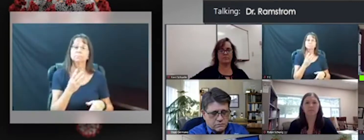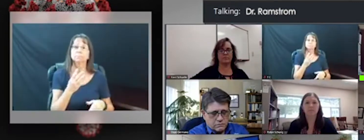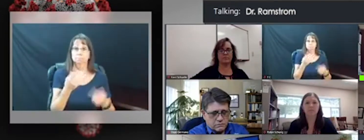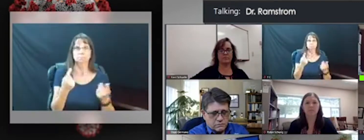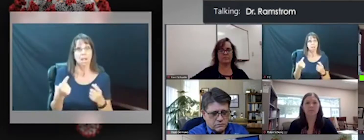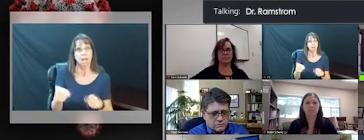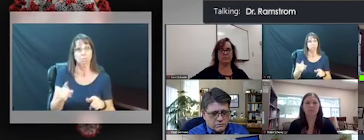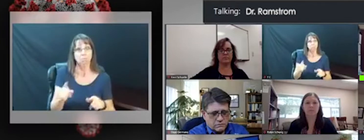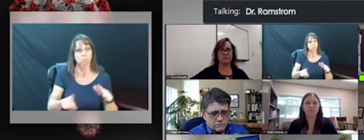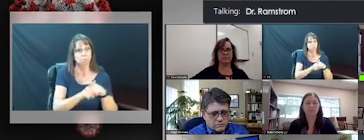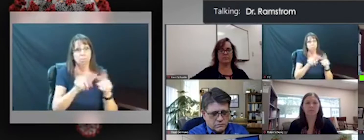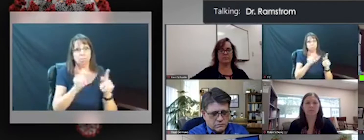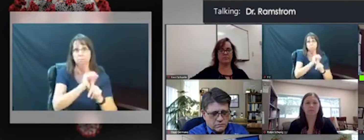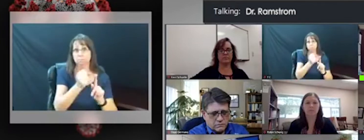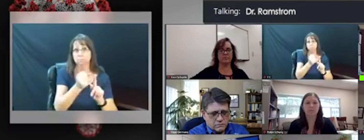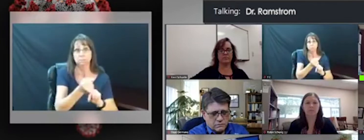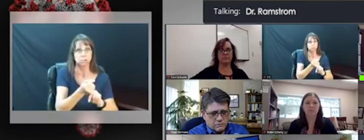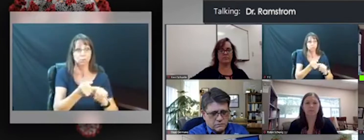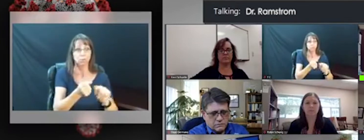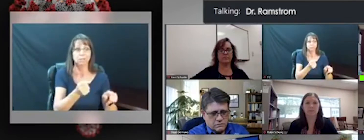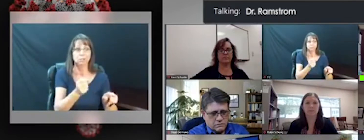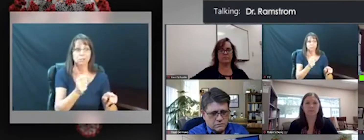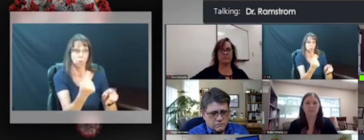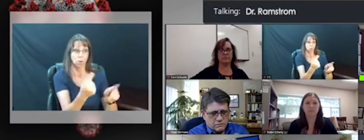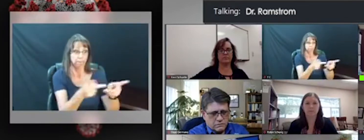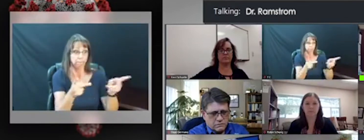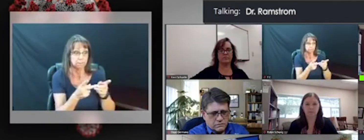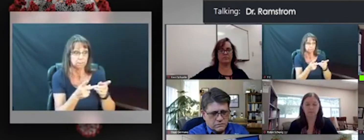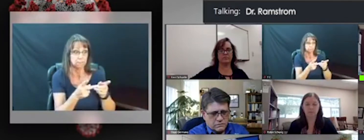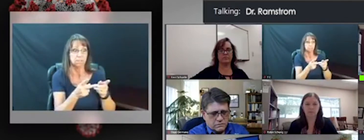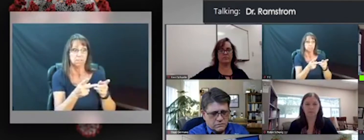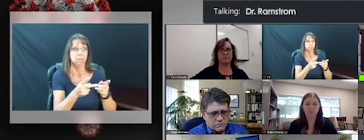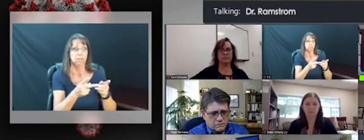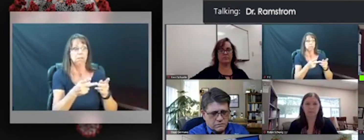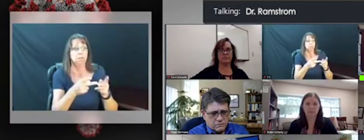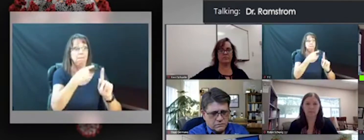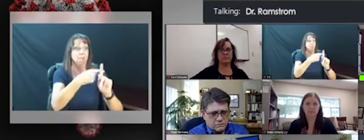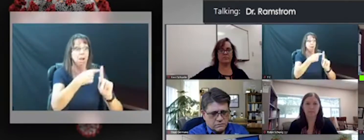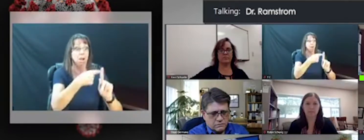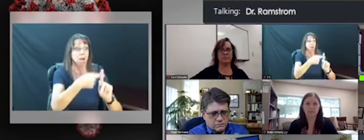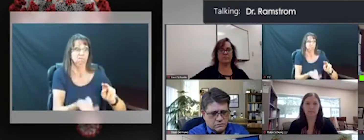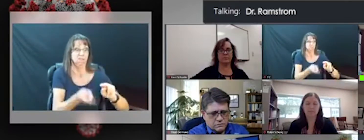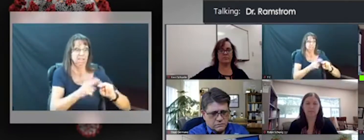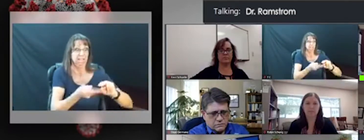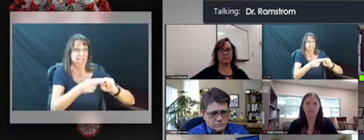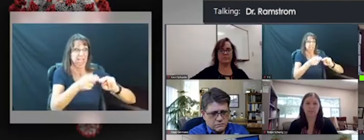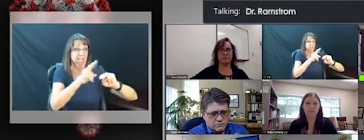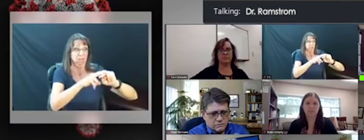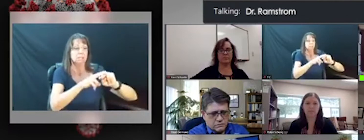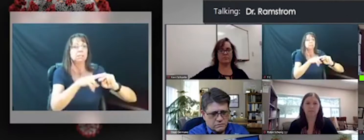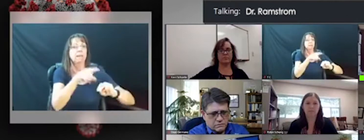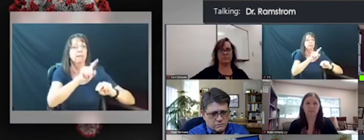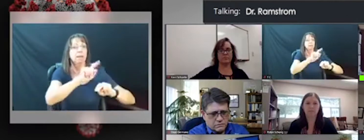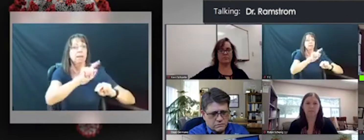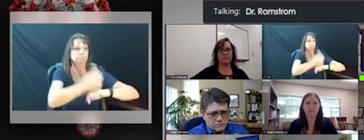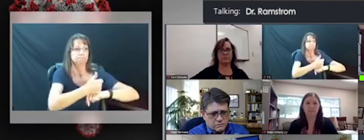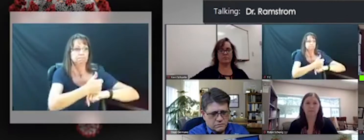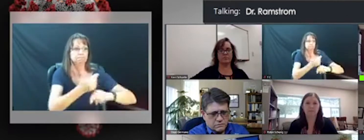few cases and then they implement practices and are able to get it under control. So,